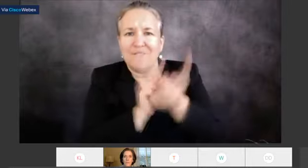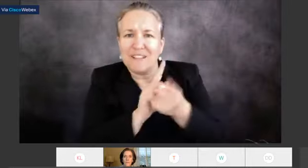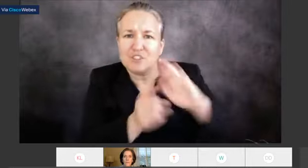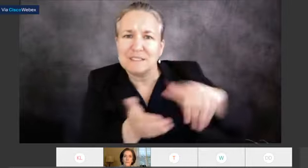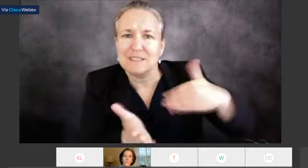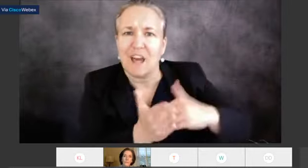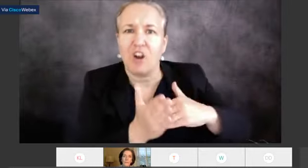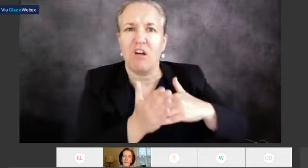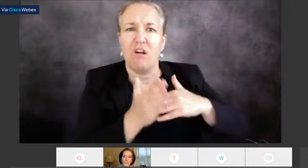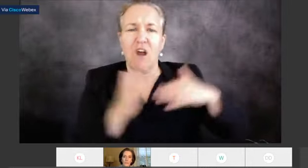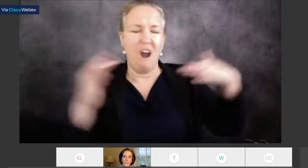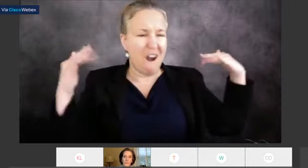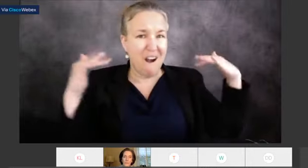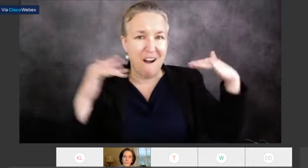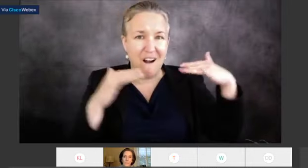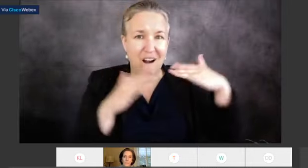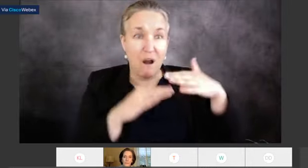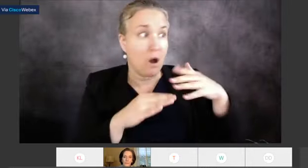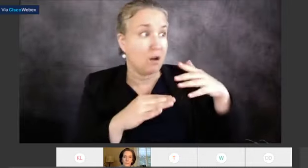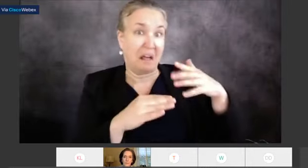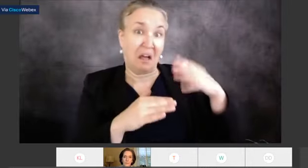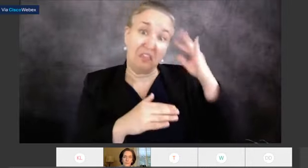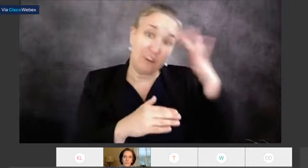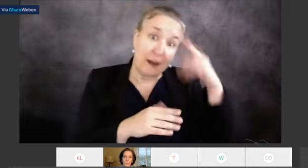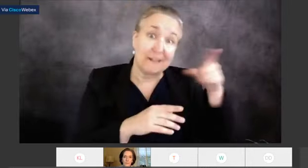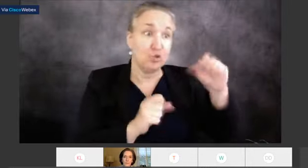go in theoretically and either break it up or